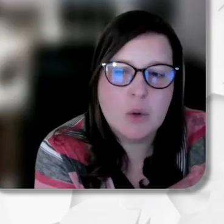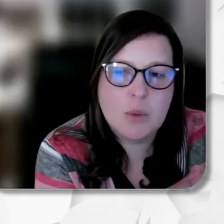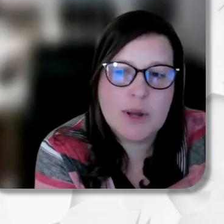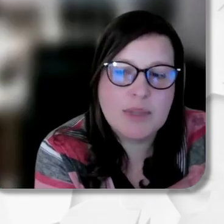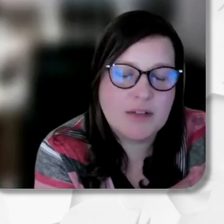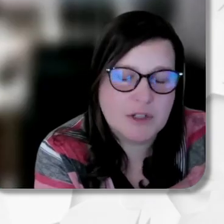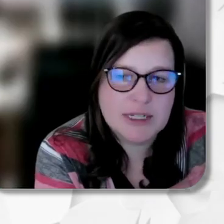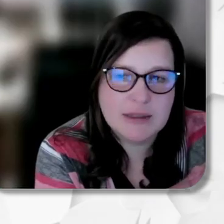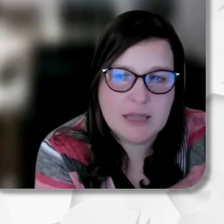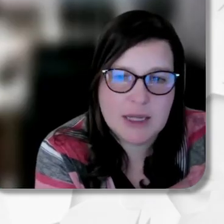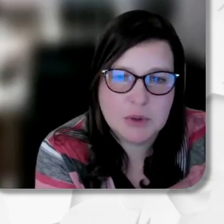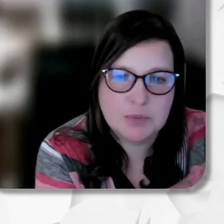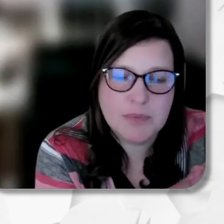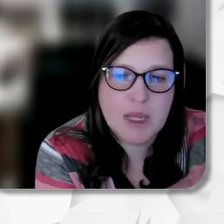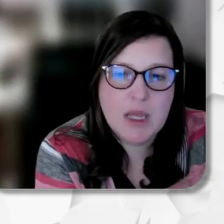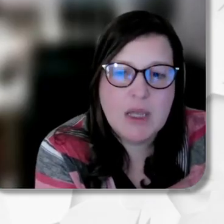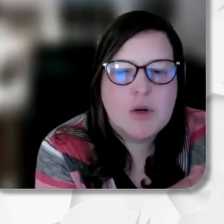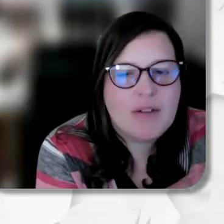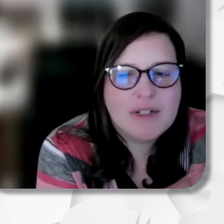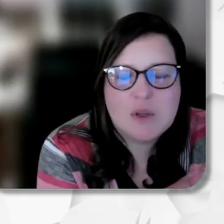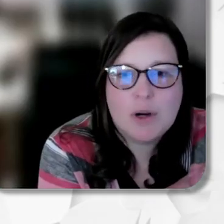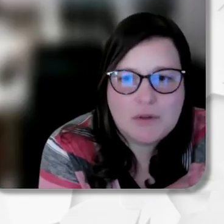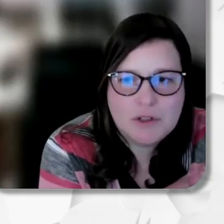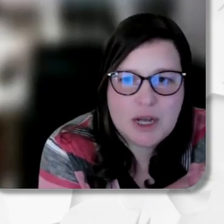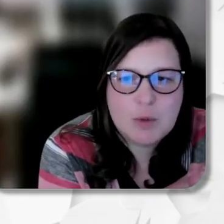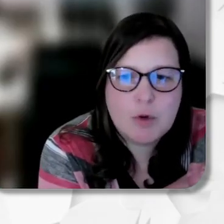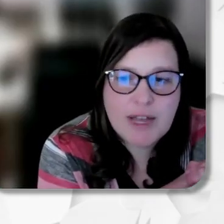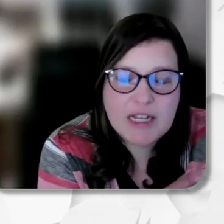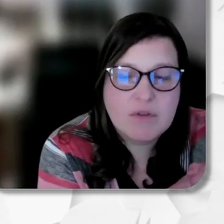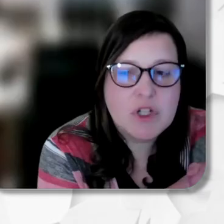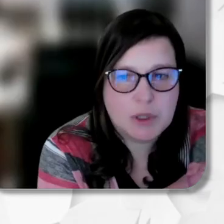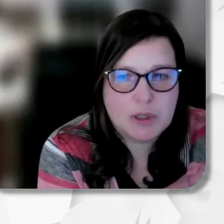incorporate playful learning in the classroom. The graphic does a wonderful job of providing a visual